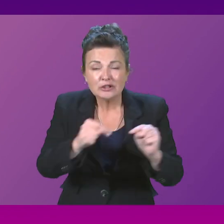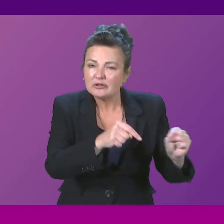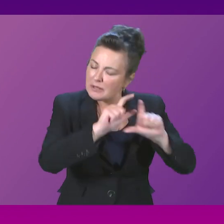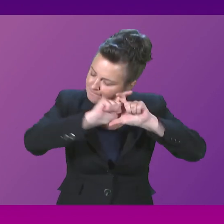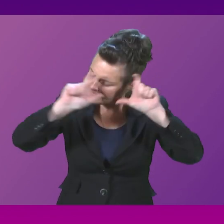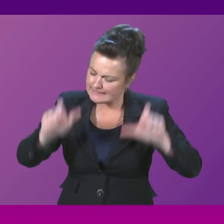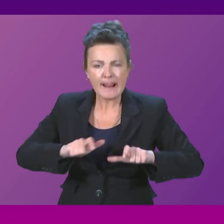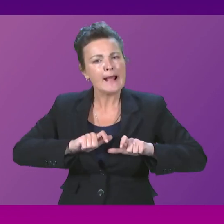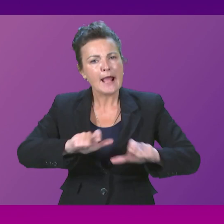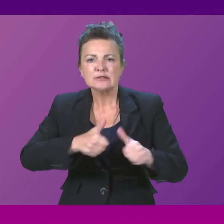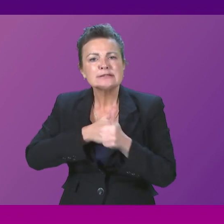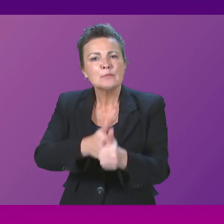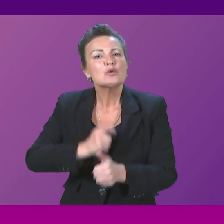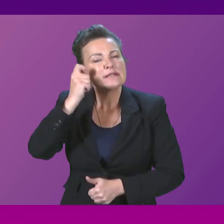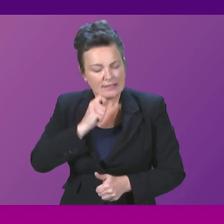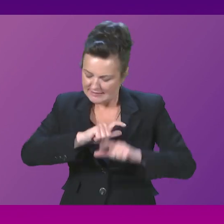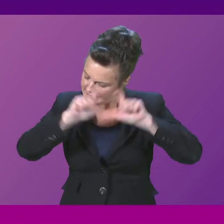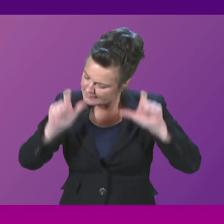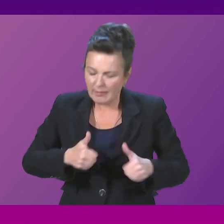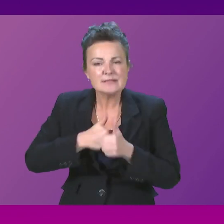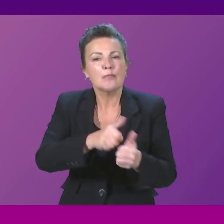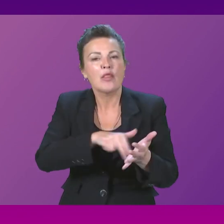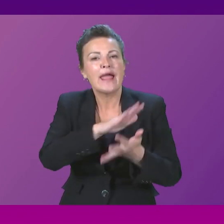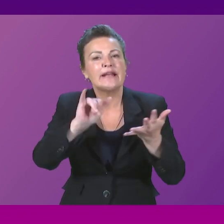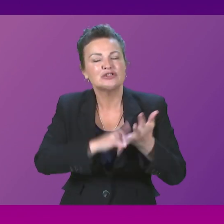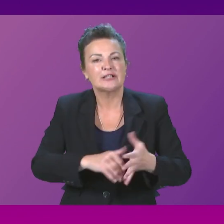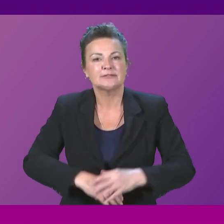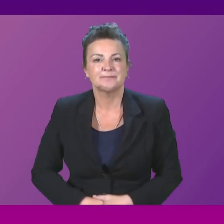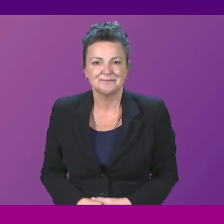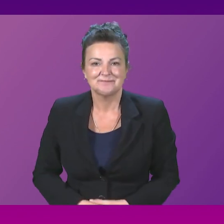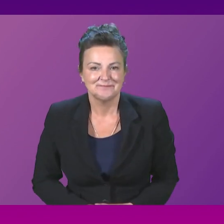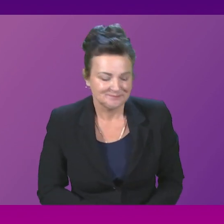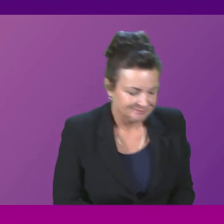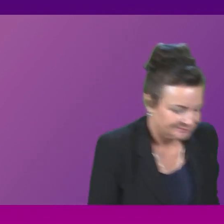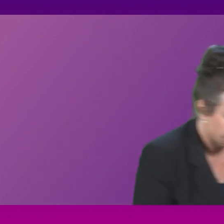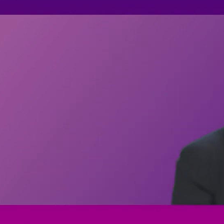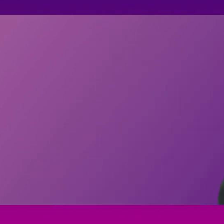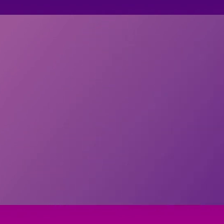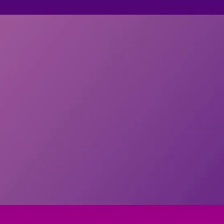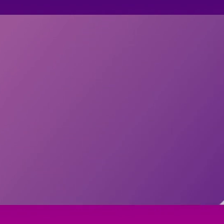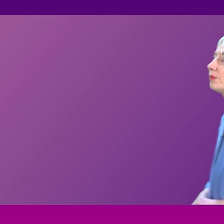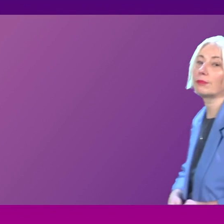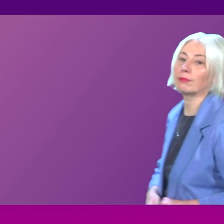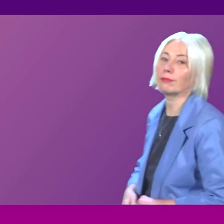dentistry as we continue to support the NHS as a whole.